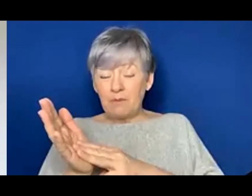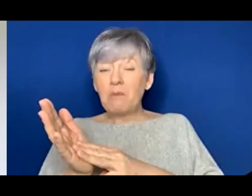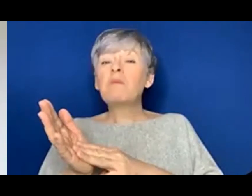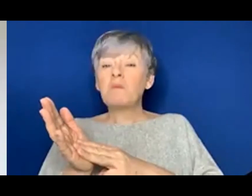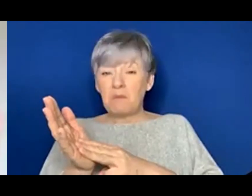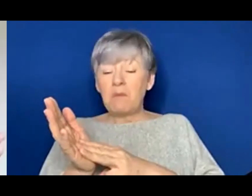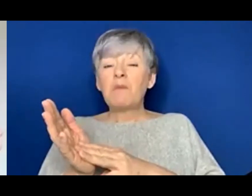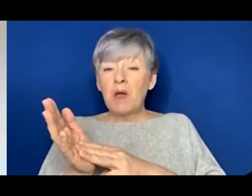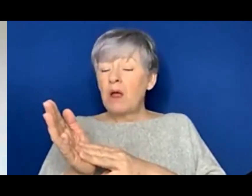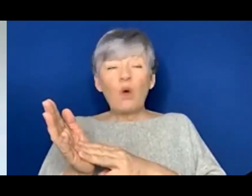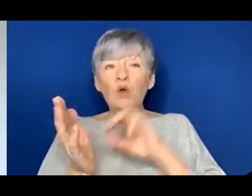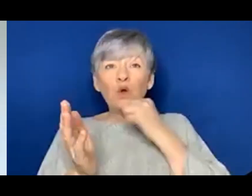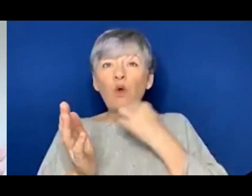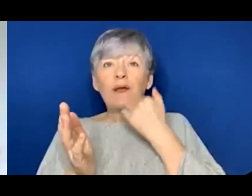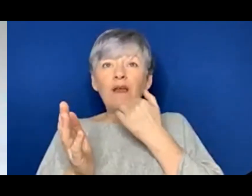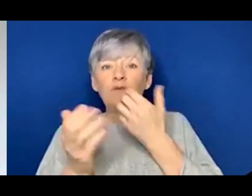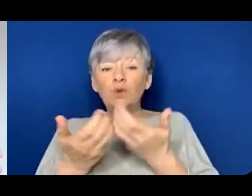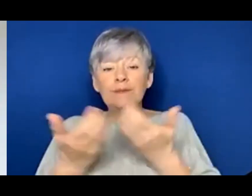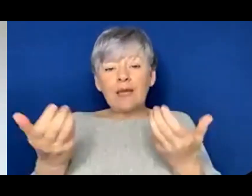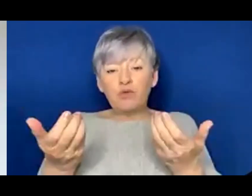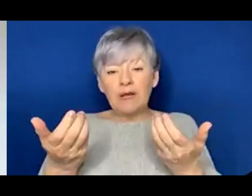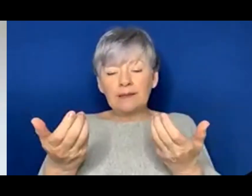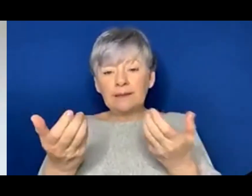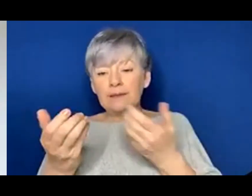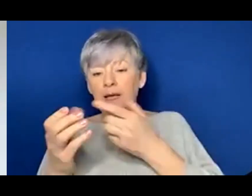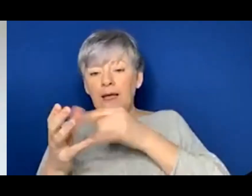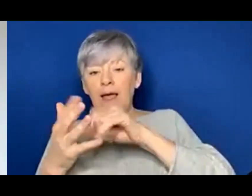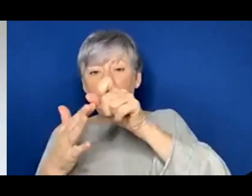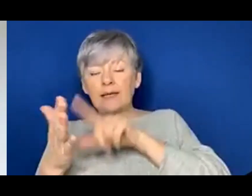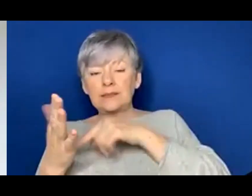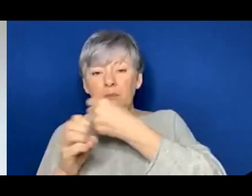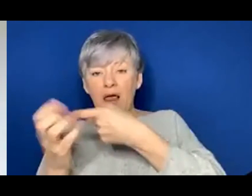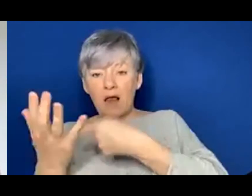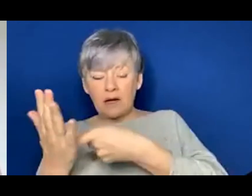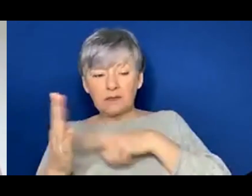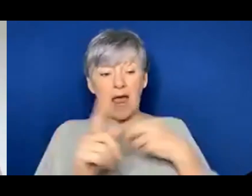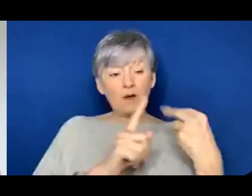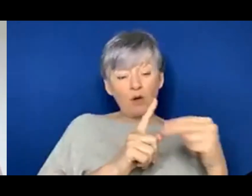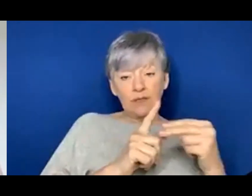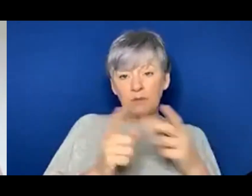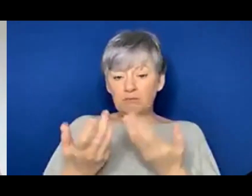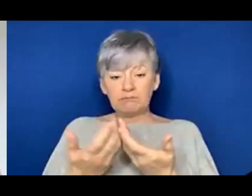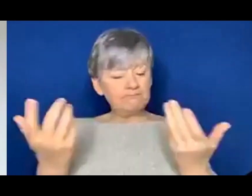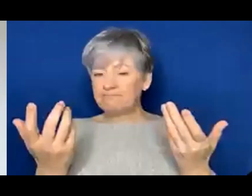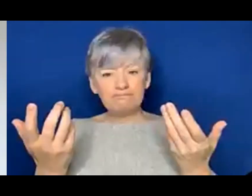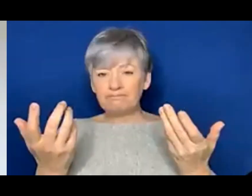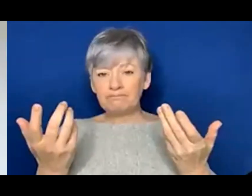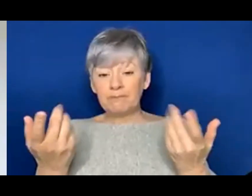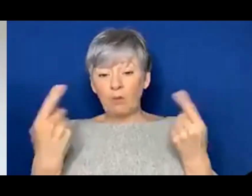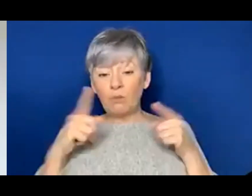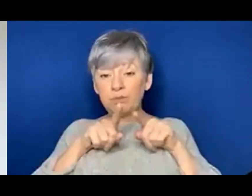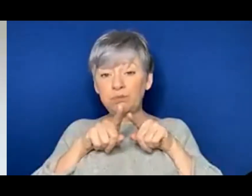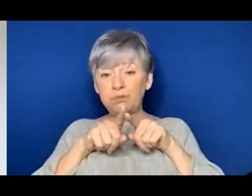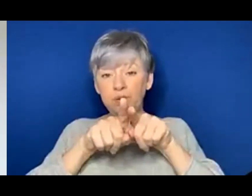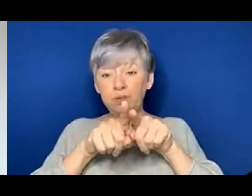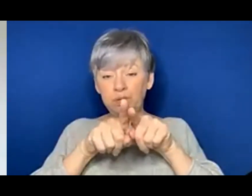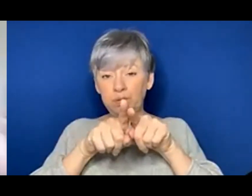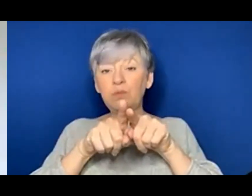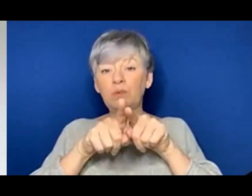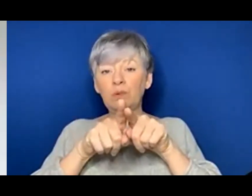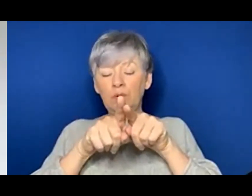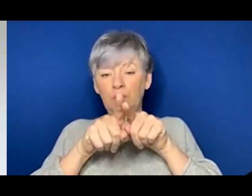separate Aspergers and autism, meaning they were both brought into one banner to describe both.